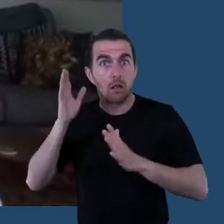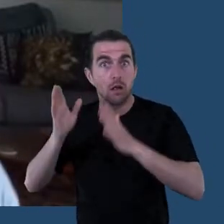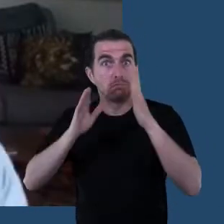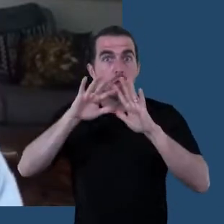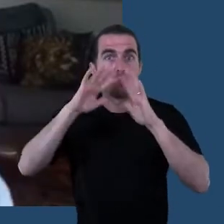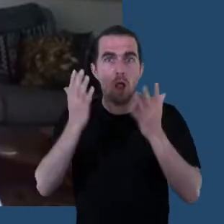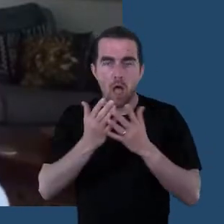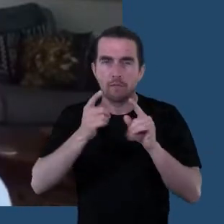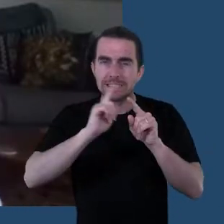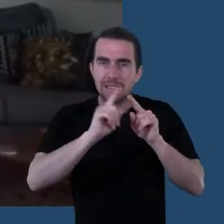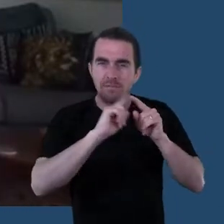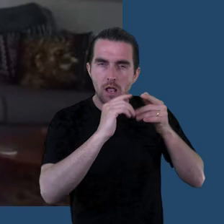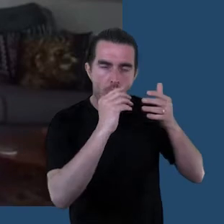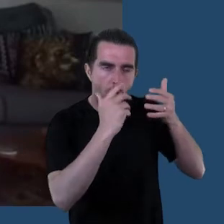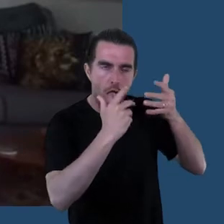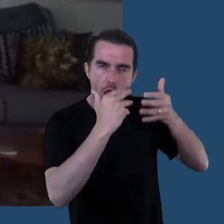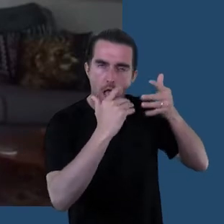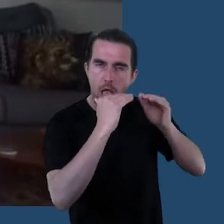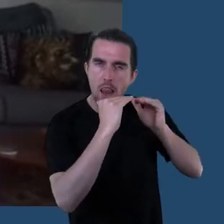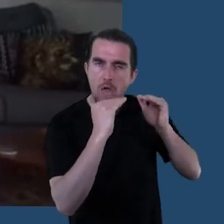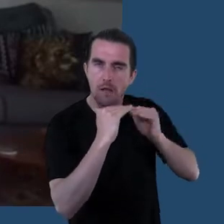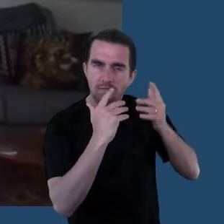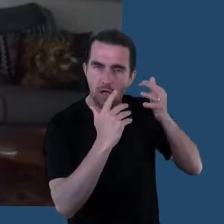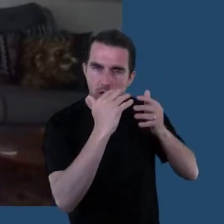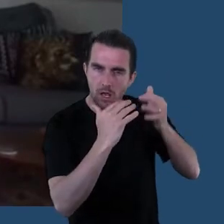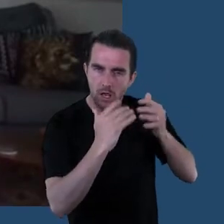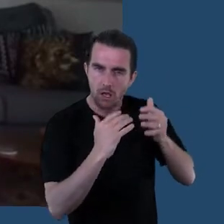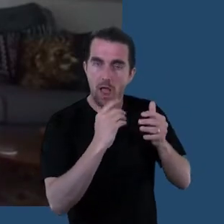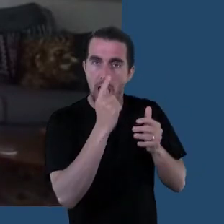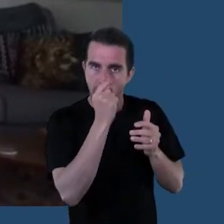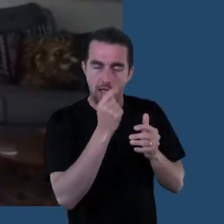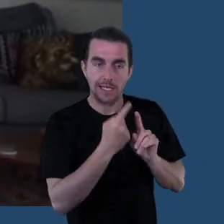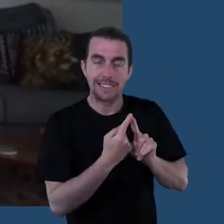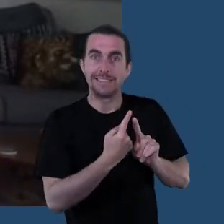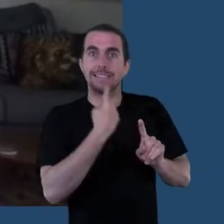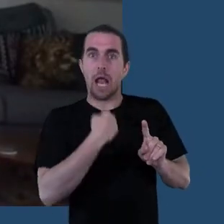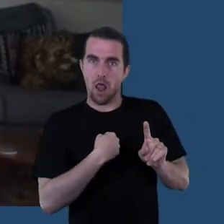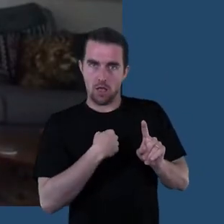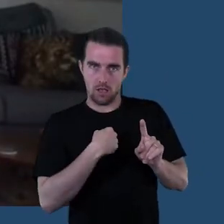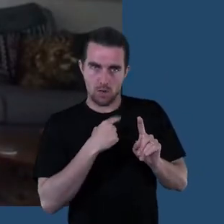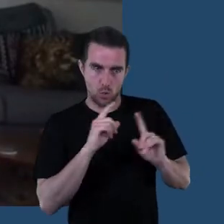there are different types and different levels of these elements, which are laid down